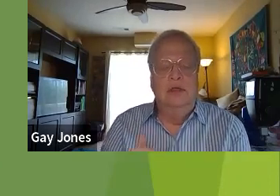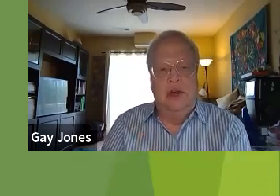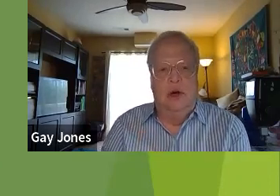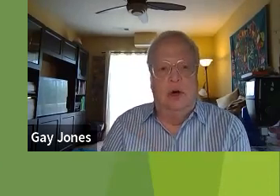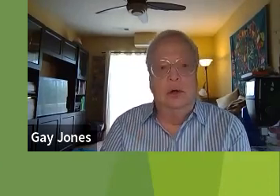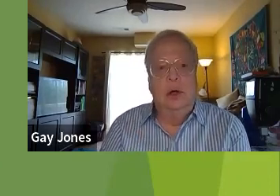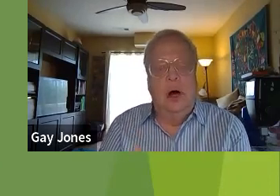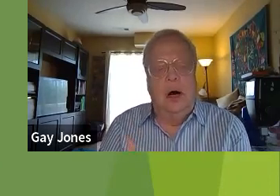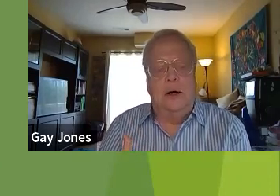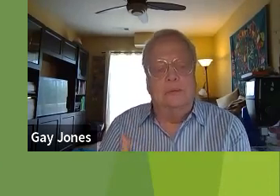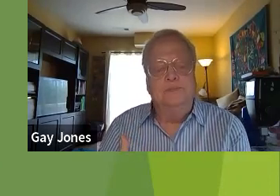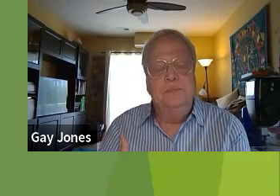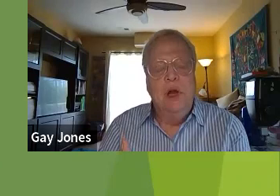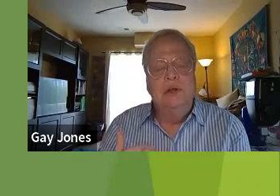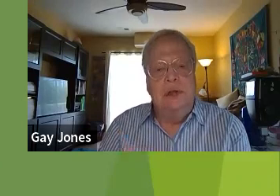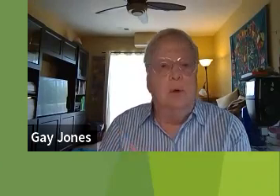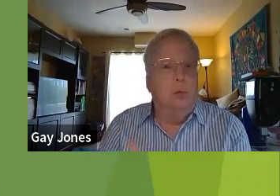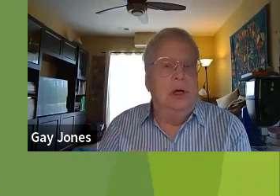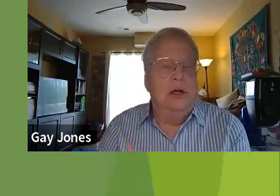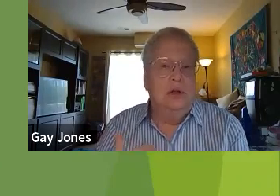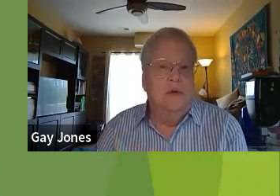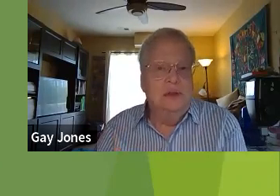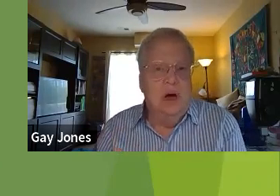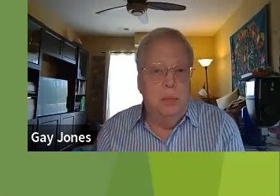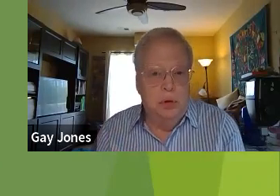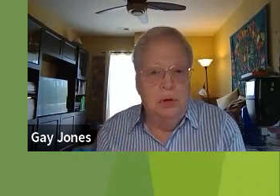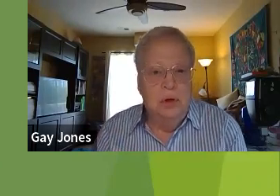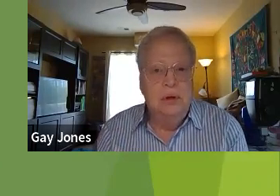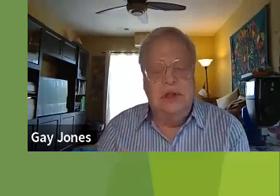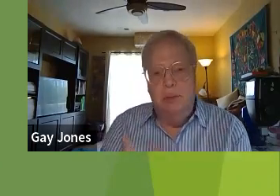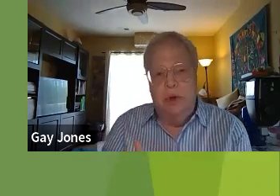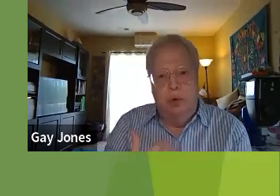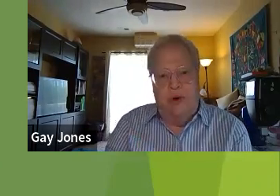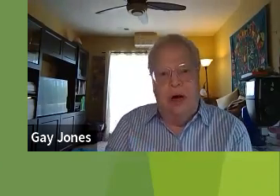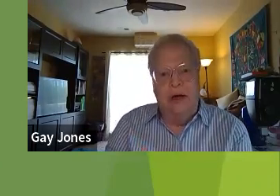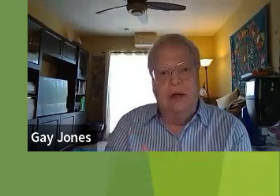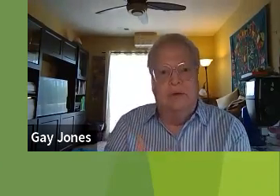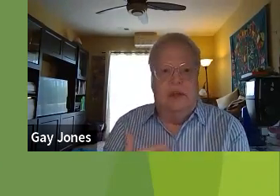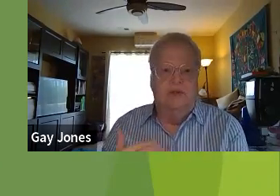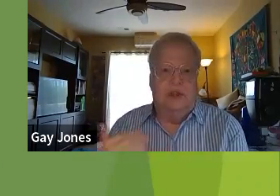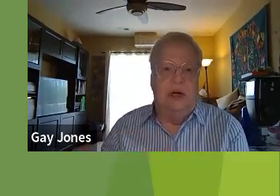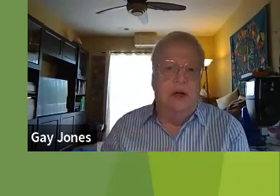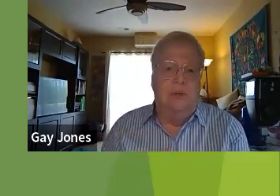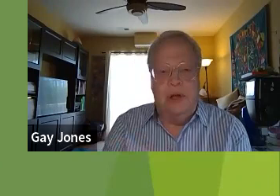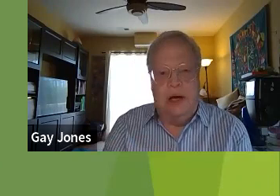their state relay service number that they have been provided if they signed up for that